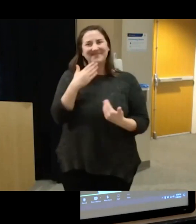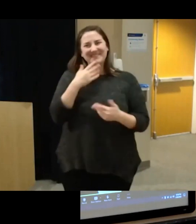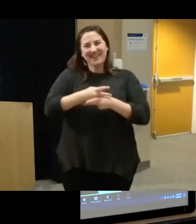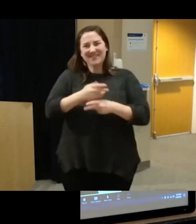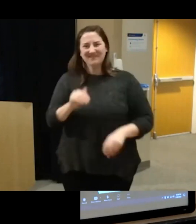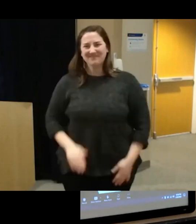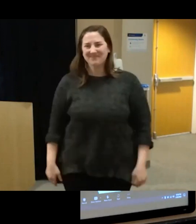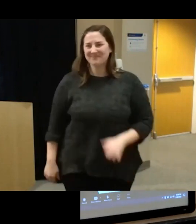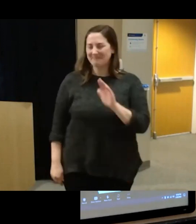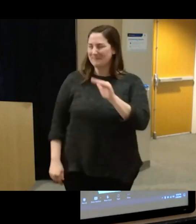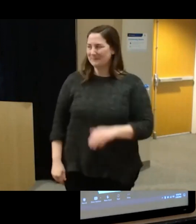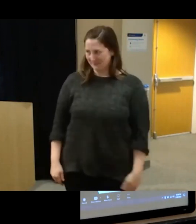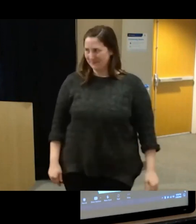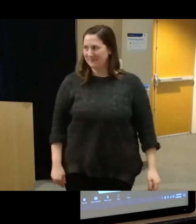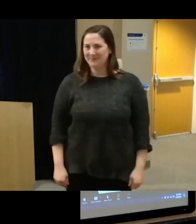Bye.